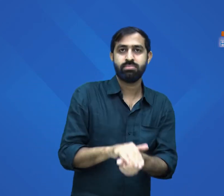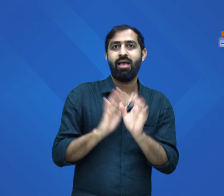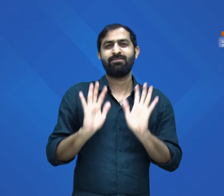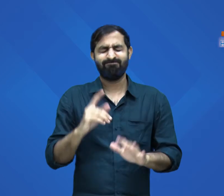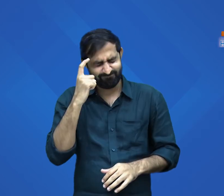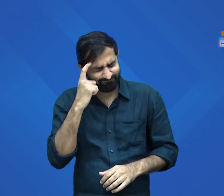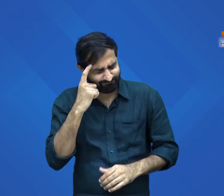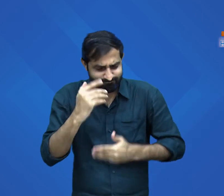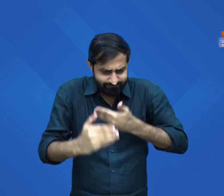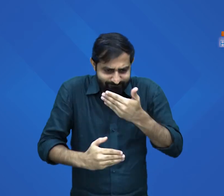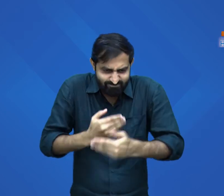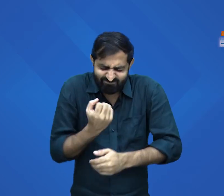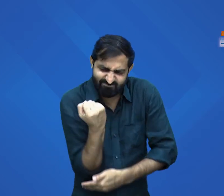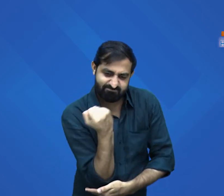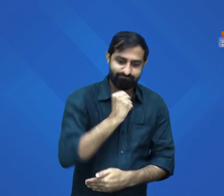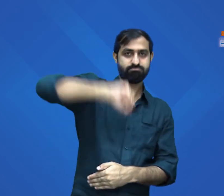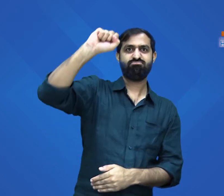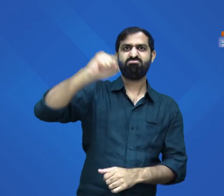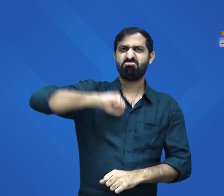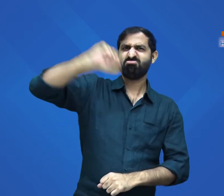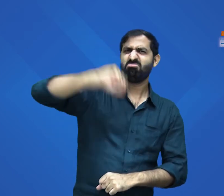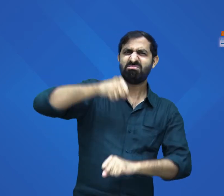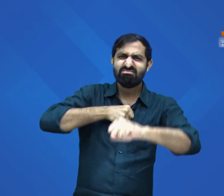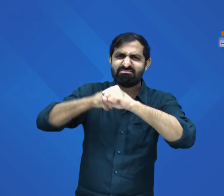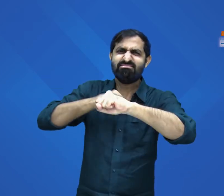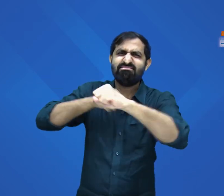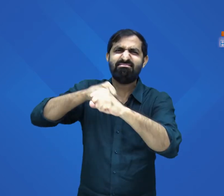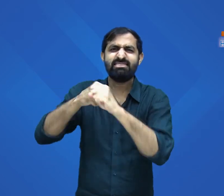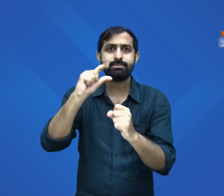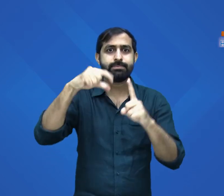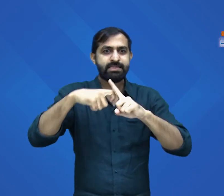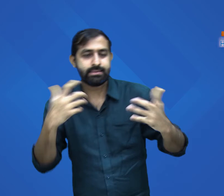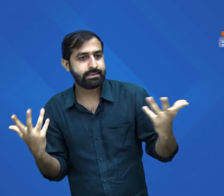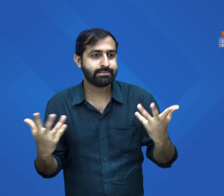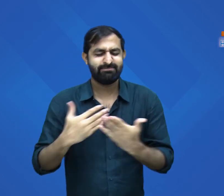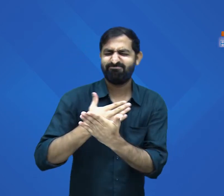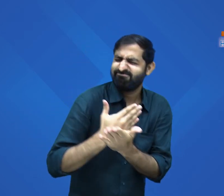Then eventually Britishers had to leave India after many movements and protests against them